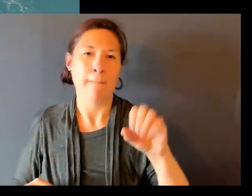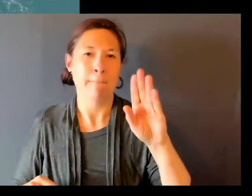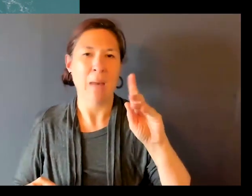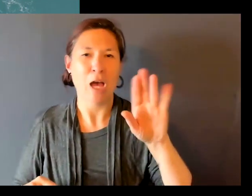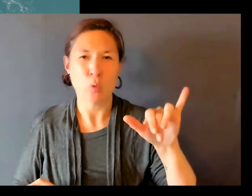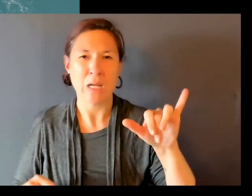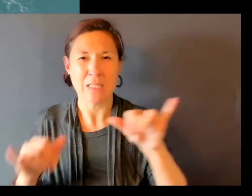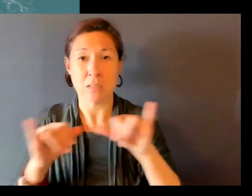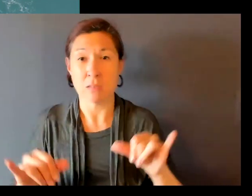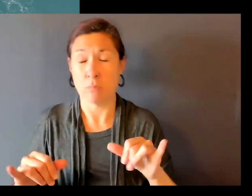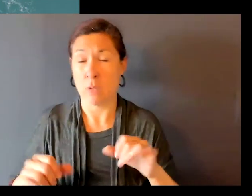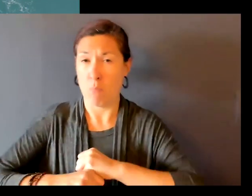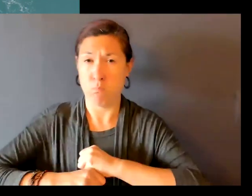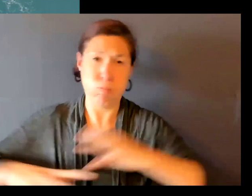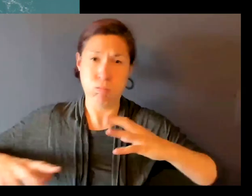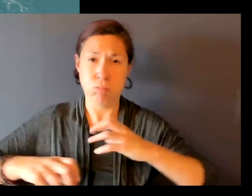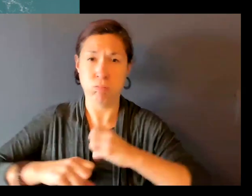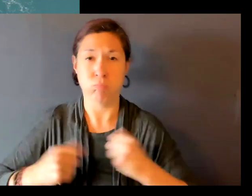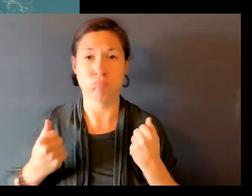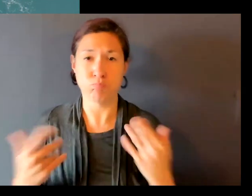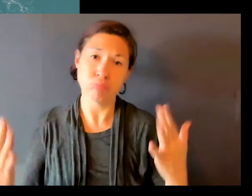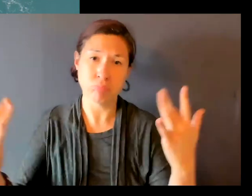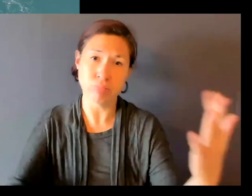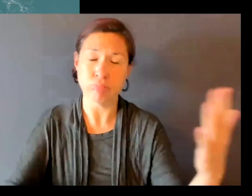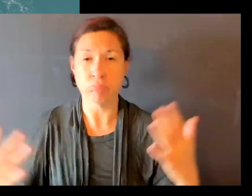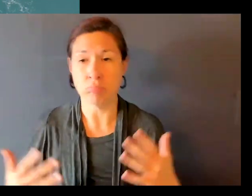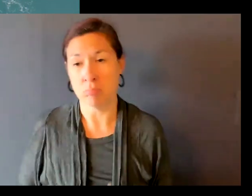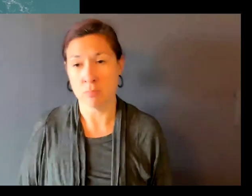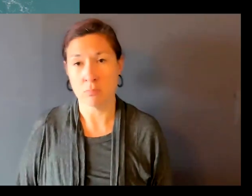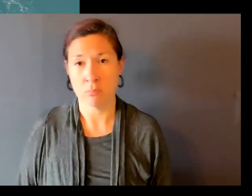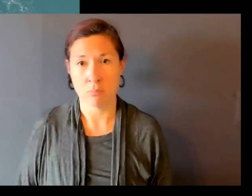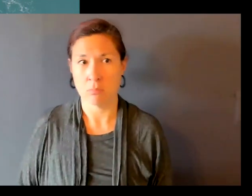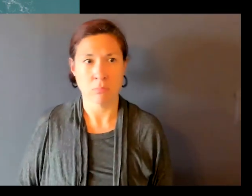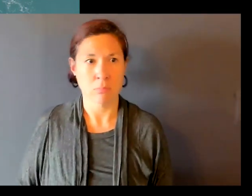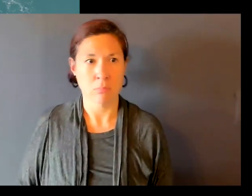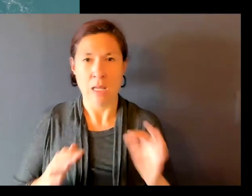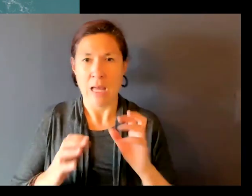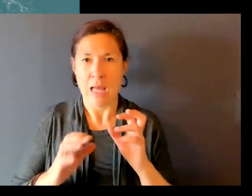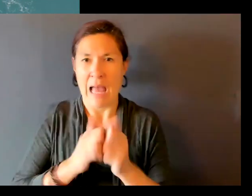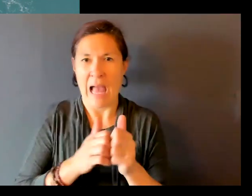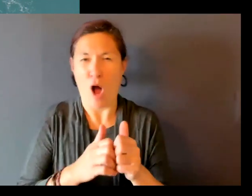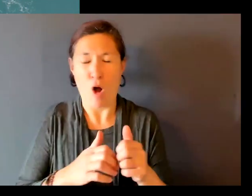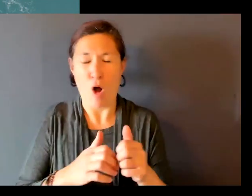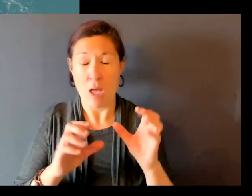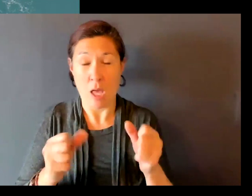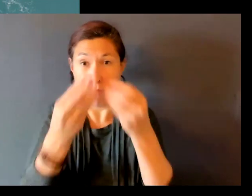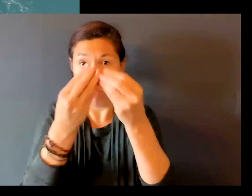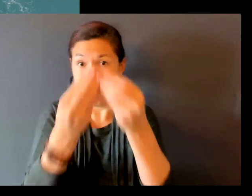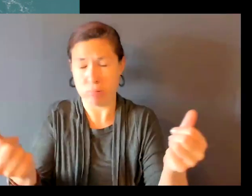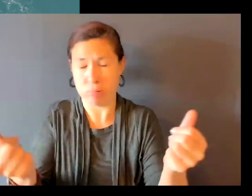: Hi. My name is Lara Wahl. (Her audio is very garbled.) : Lara, we are having a little difficulty hearing you.